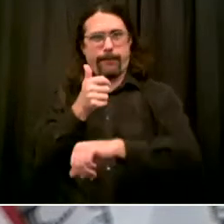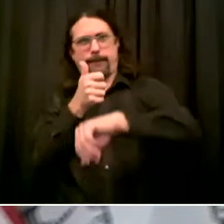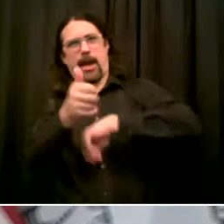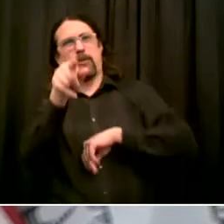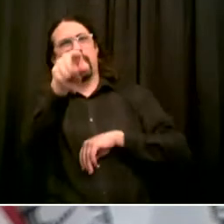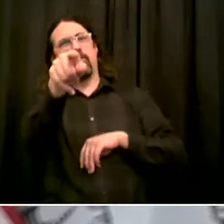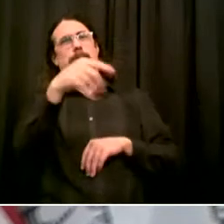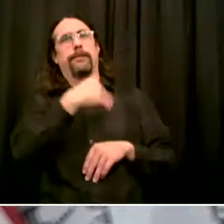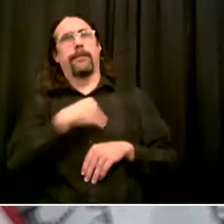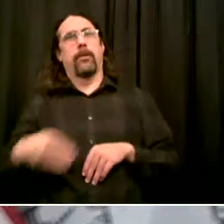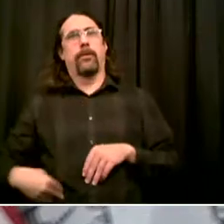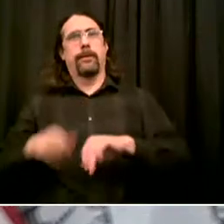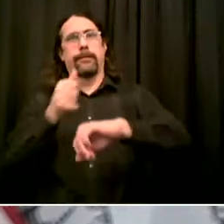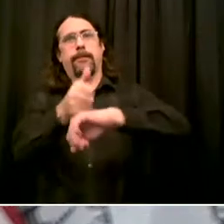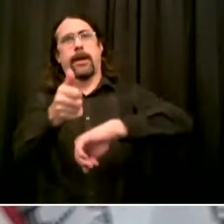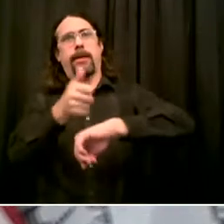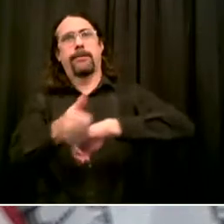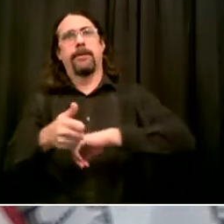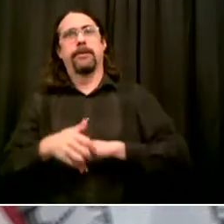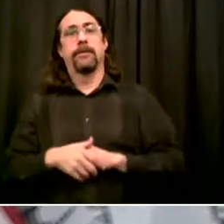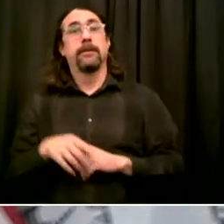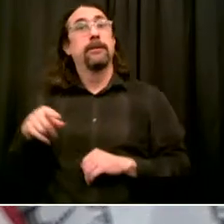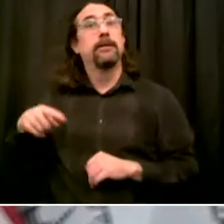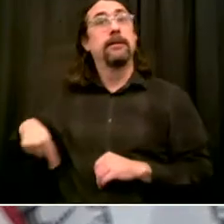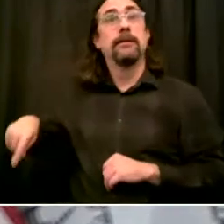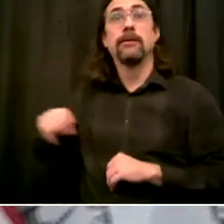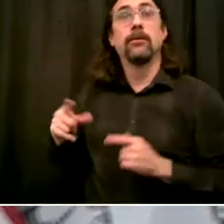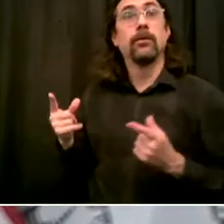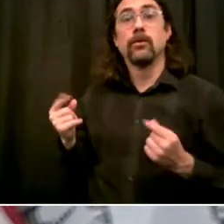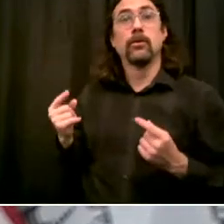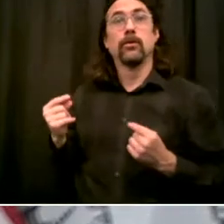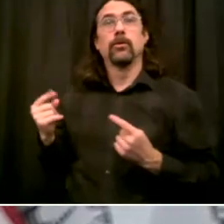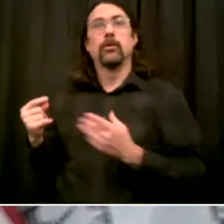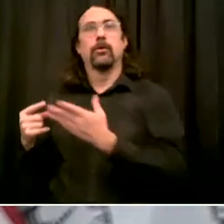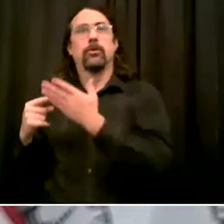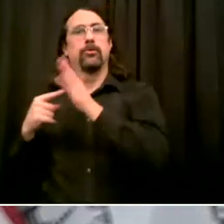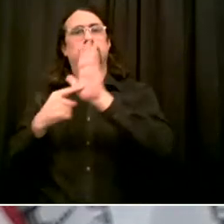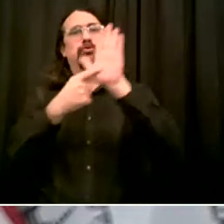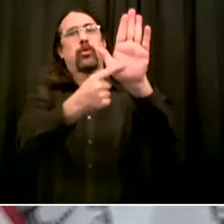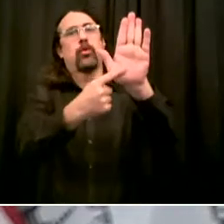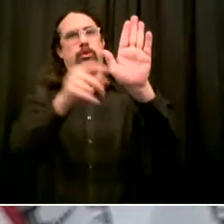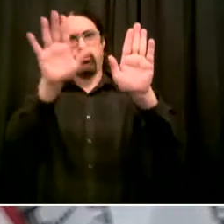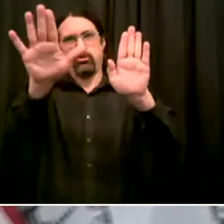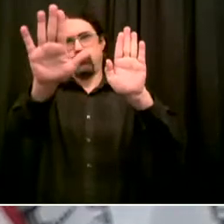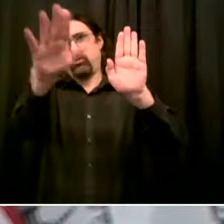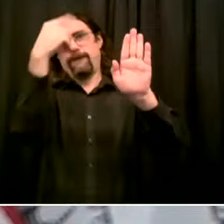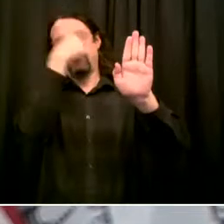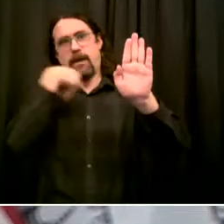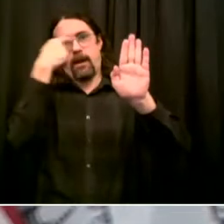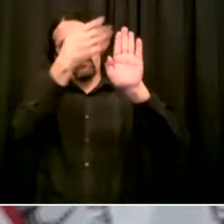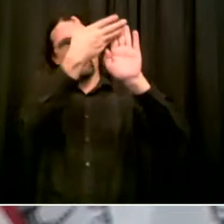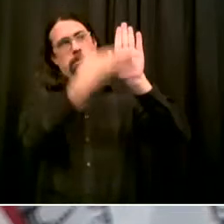THEYEYAI SD THAT YOU USE THE HOMELESSNESS AND LOTS OF DOGS, TCE., AS SORT OF CAMPAIGN FODDER.